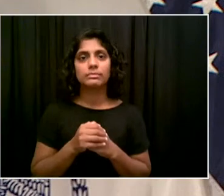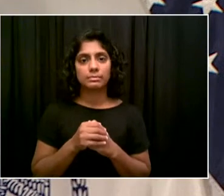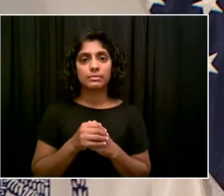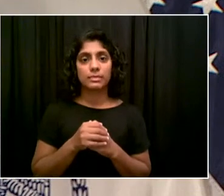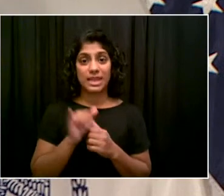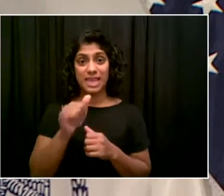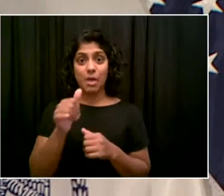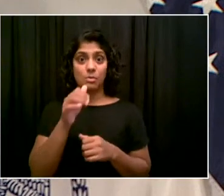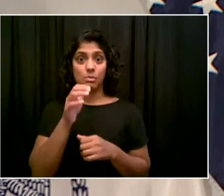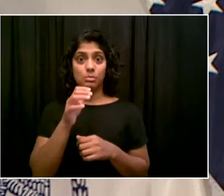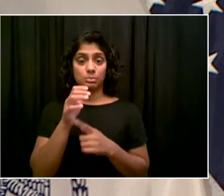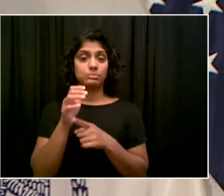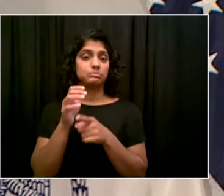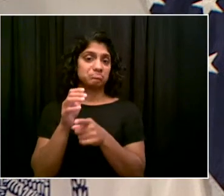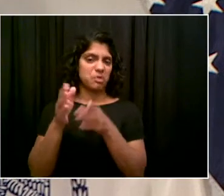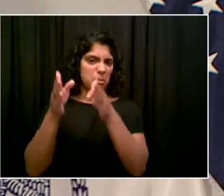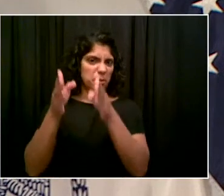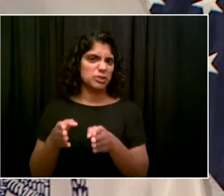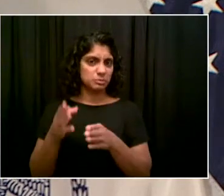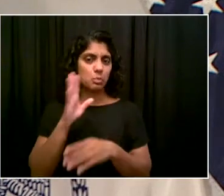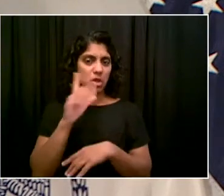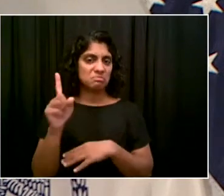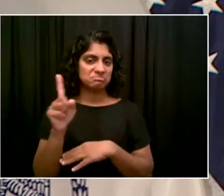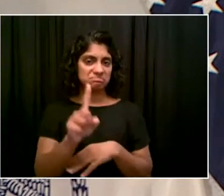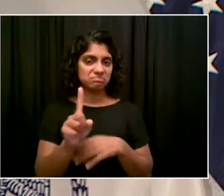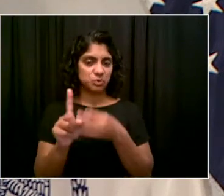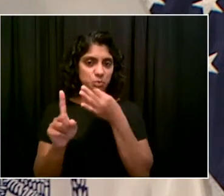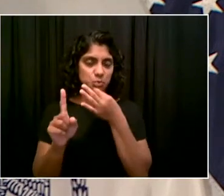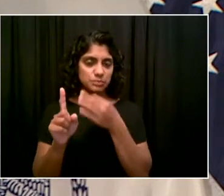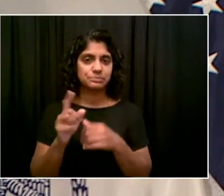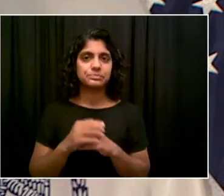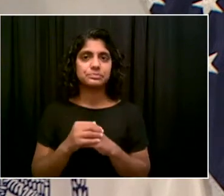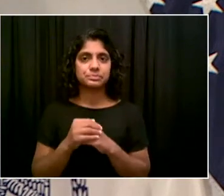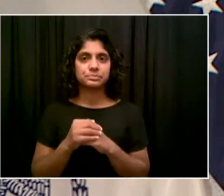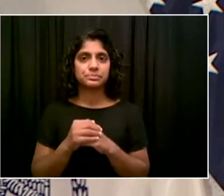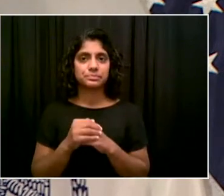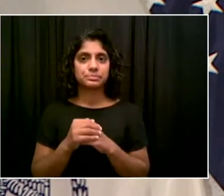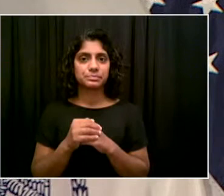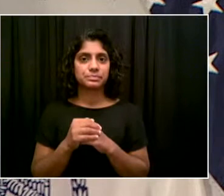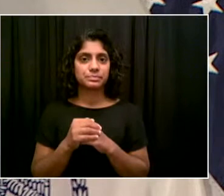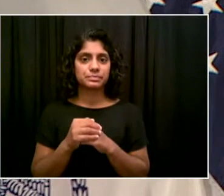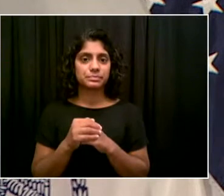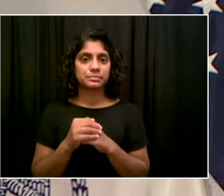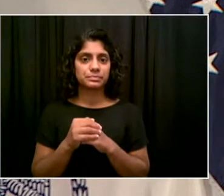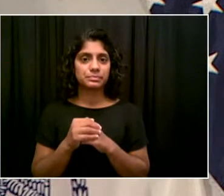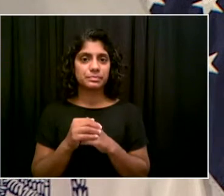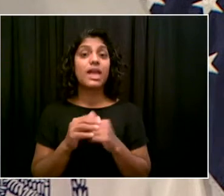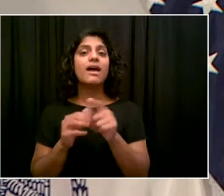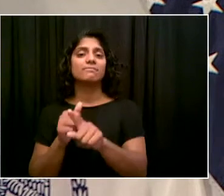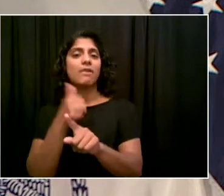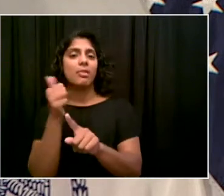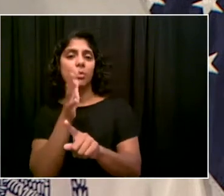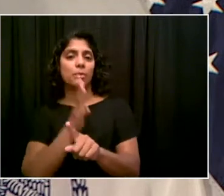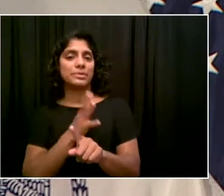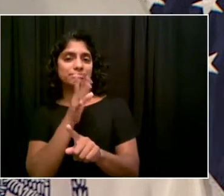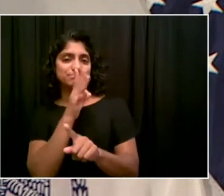VEOTR JS,ULE.I THANK YOU FOR